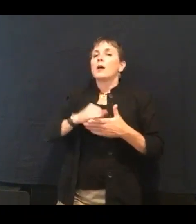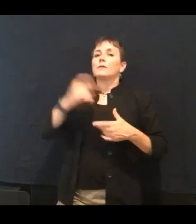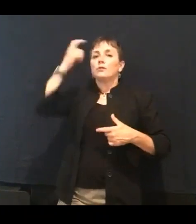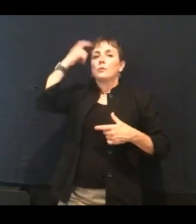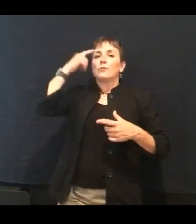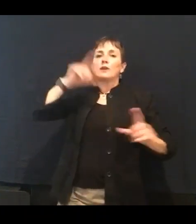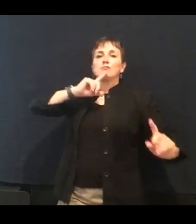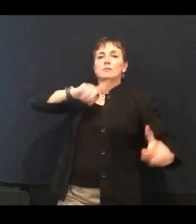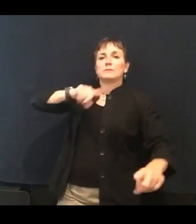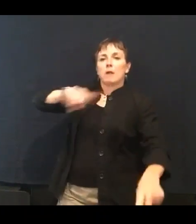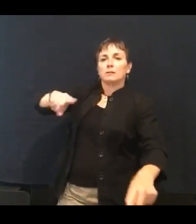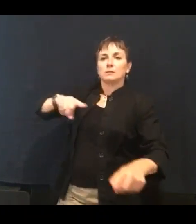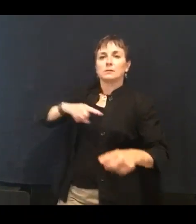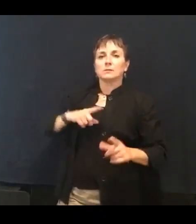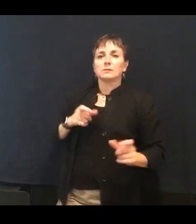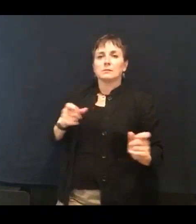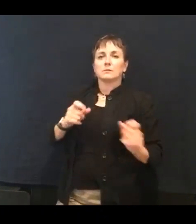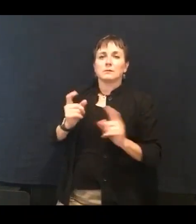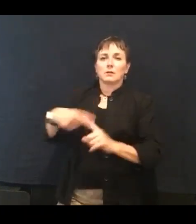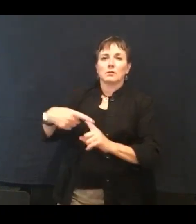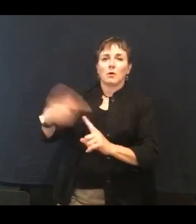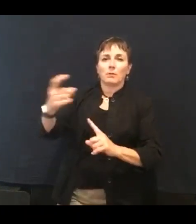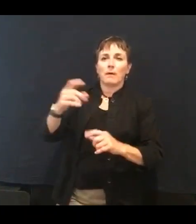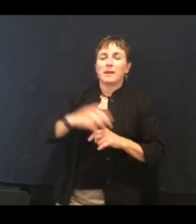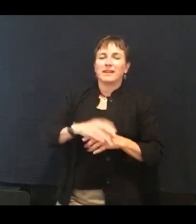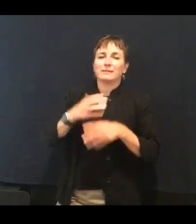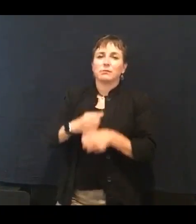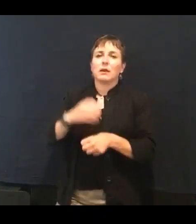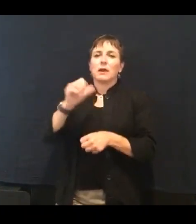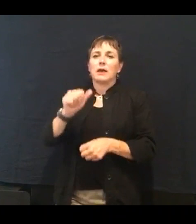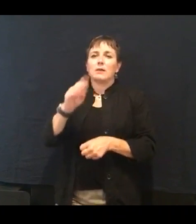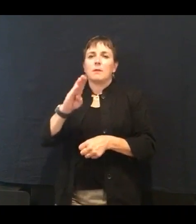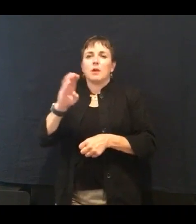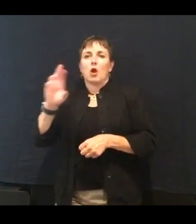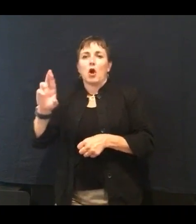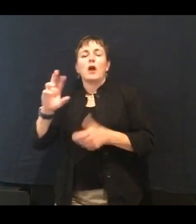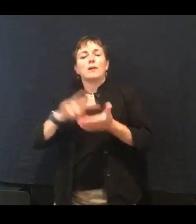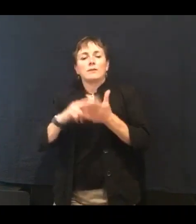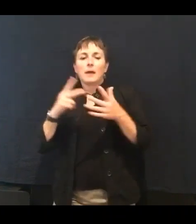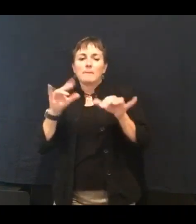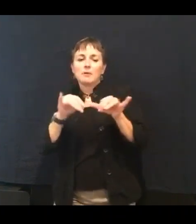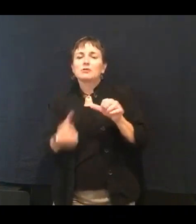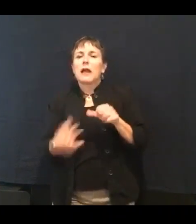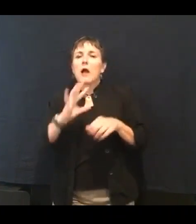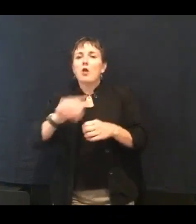which measures the time it takes for the brain to respond to your sound stimulation.